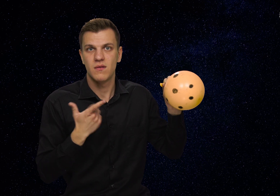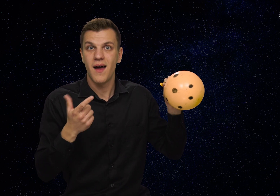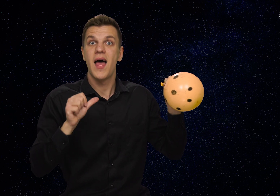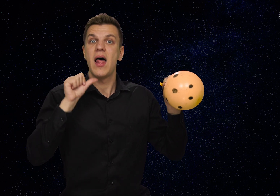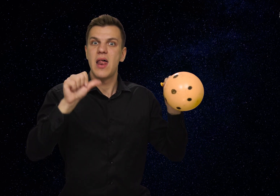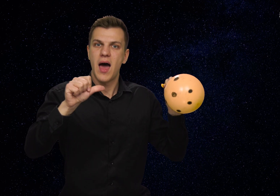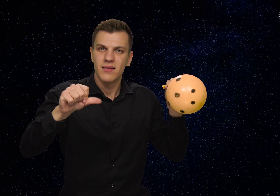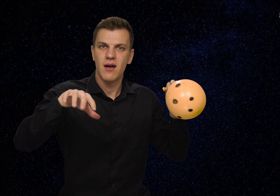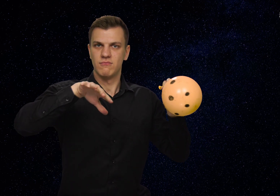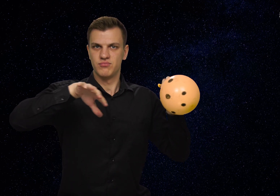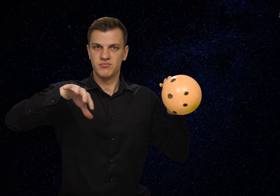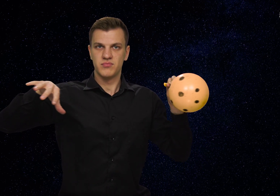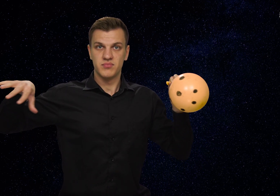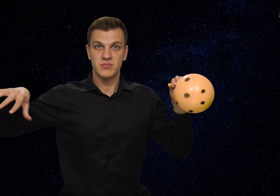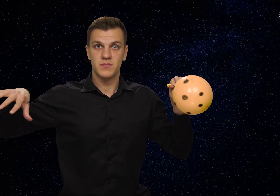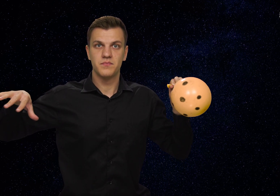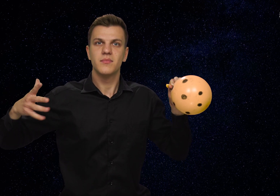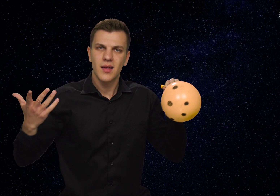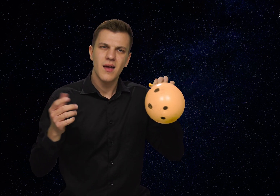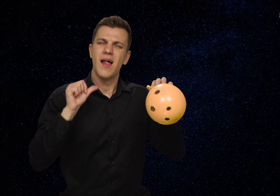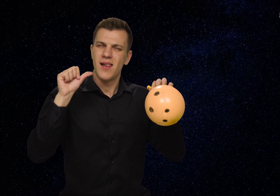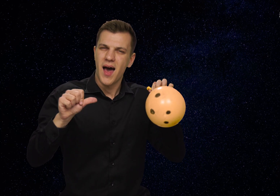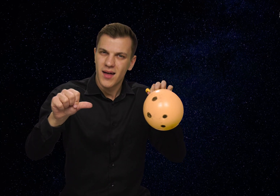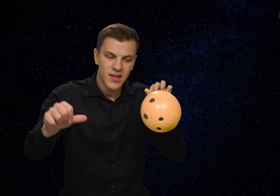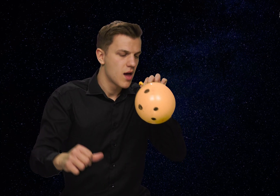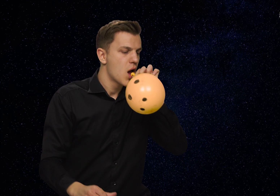as have the distances in the universe.